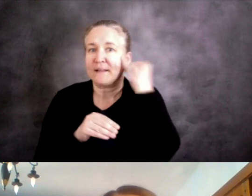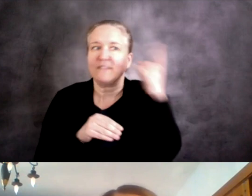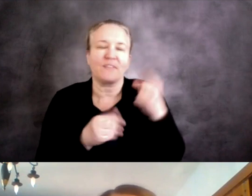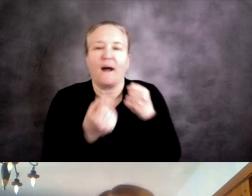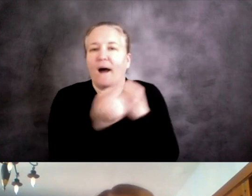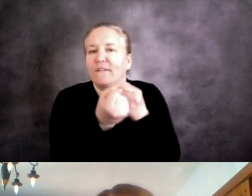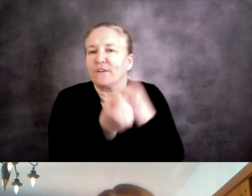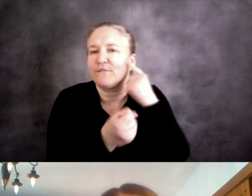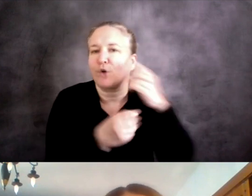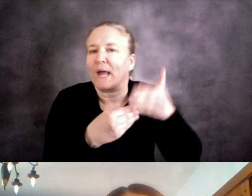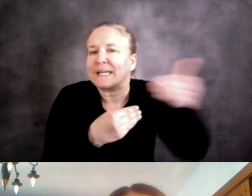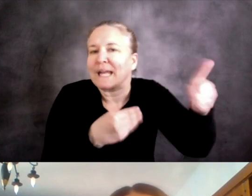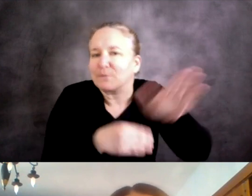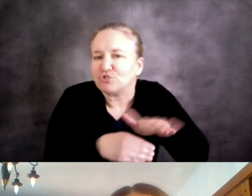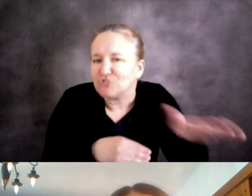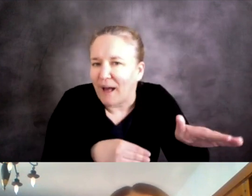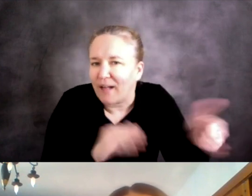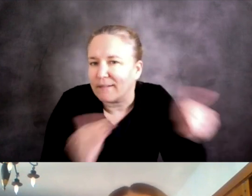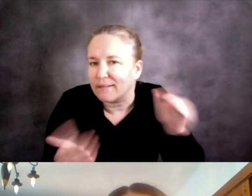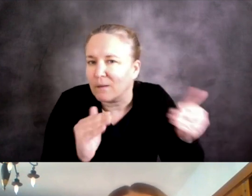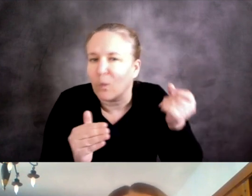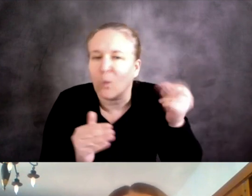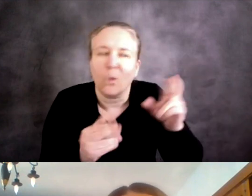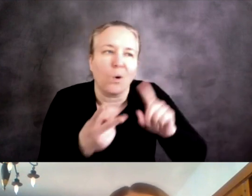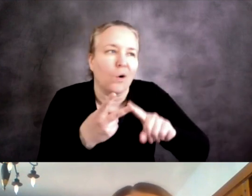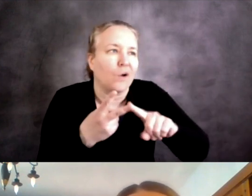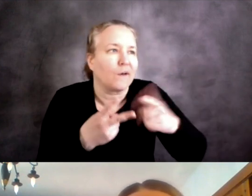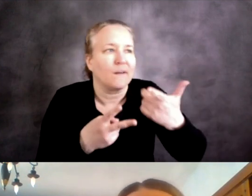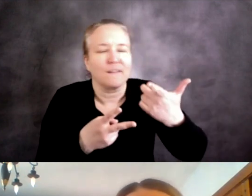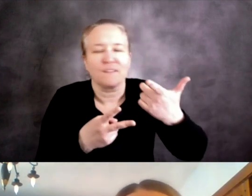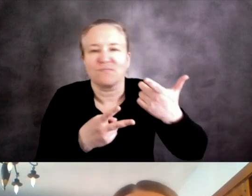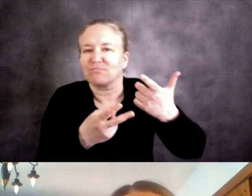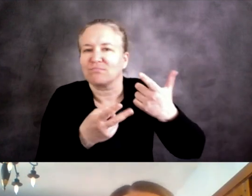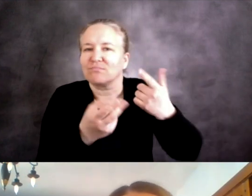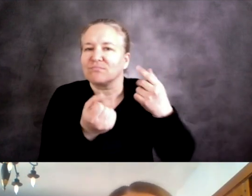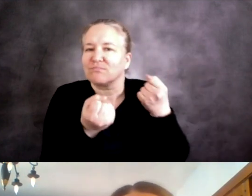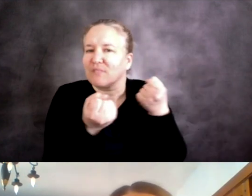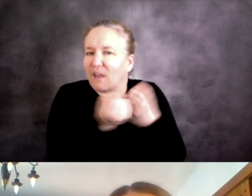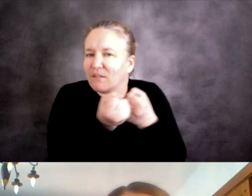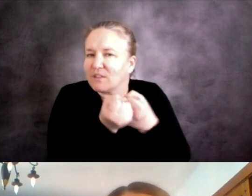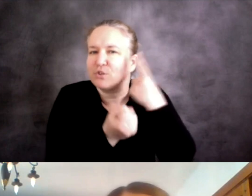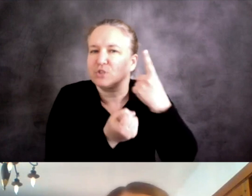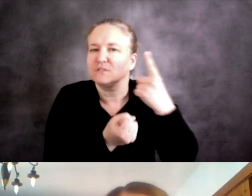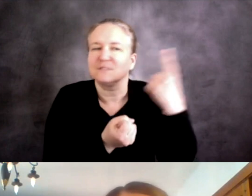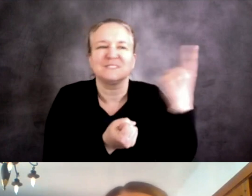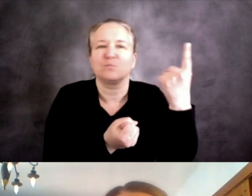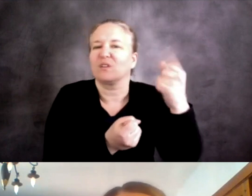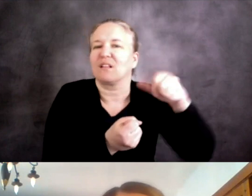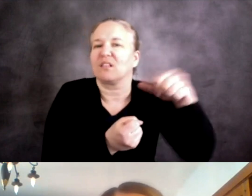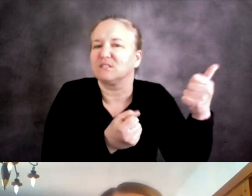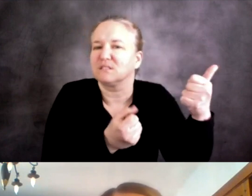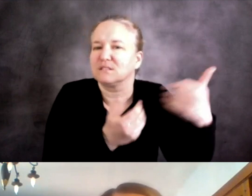neighbor's child, for example, or their, you know, somebody, you know, in a professional capacity.